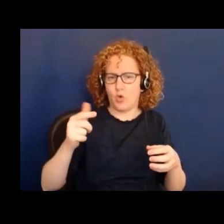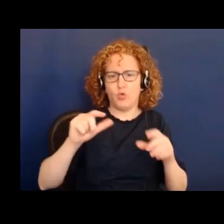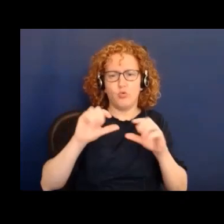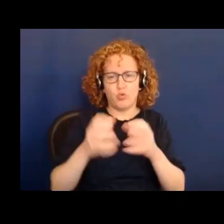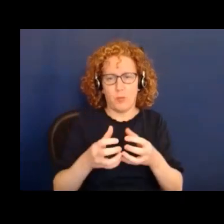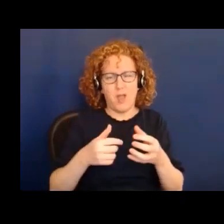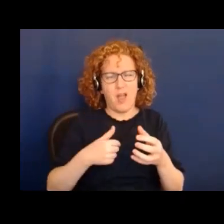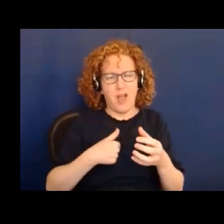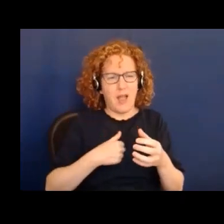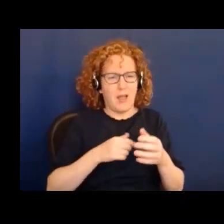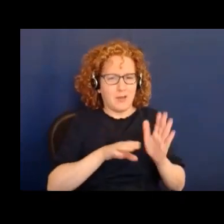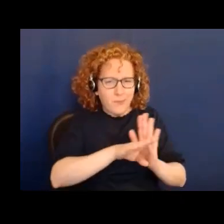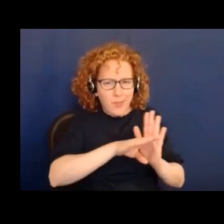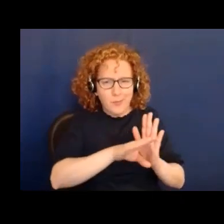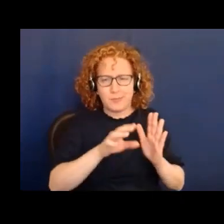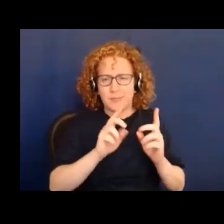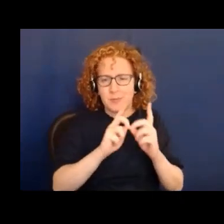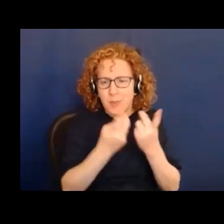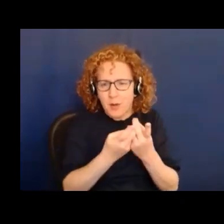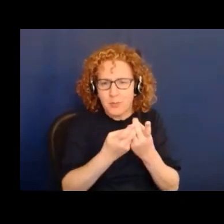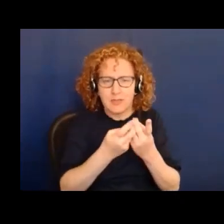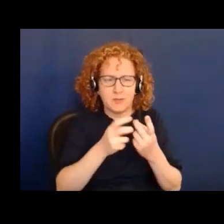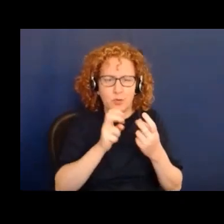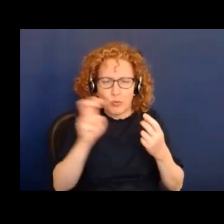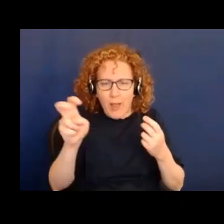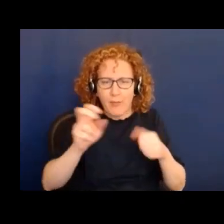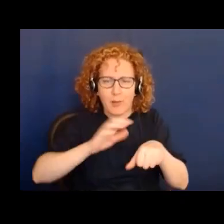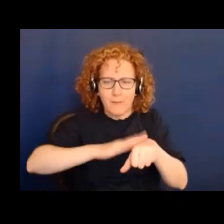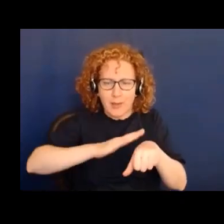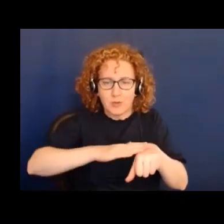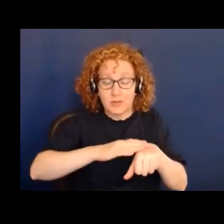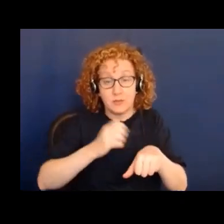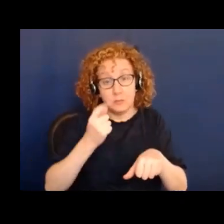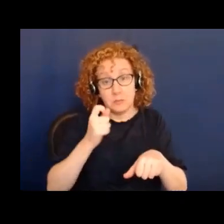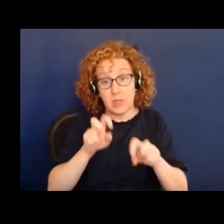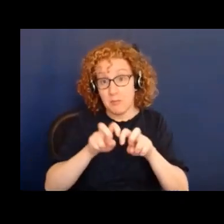it's pretty clear from the panelists here that many of you are probably quite familiar with